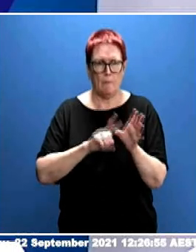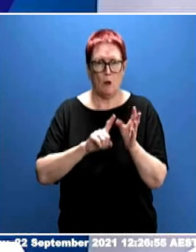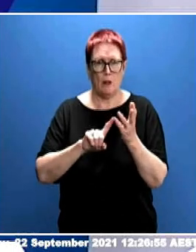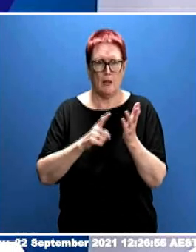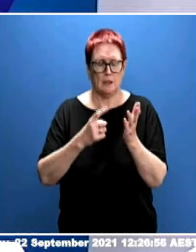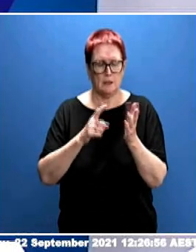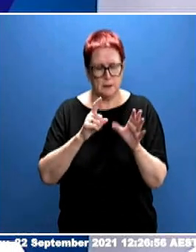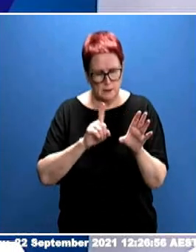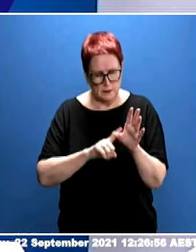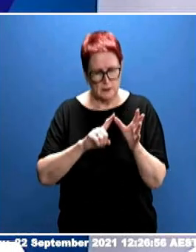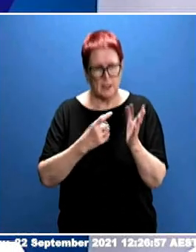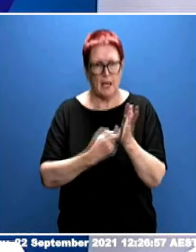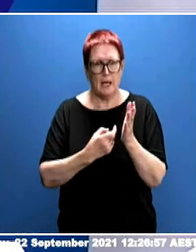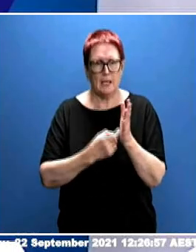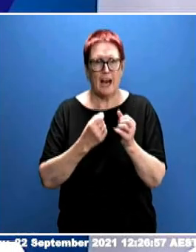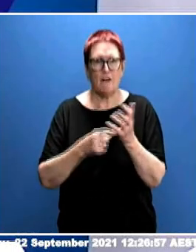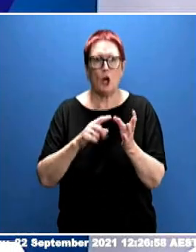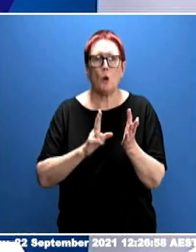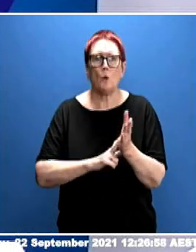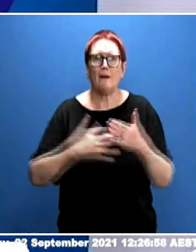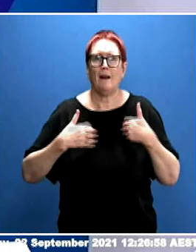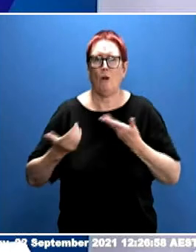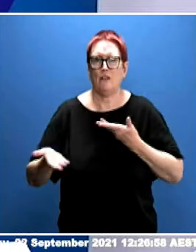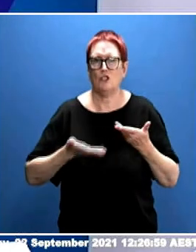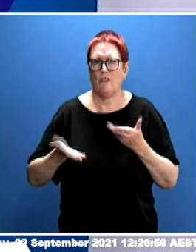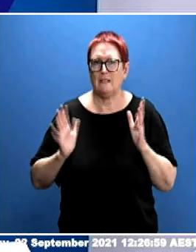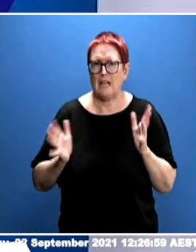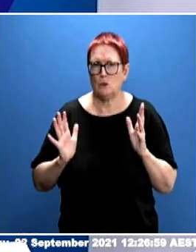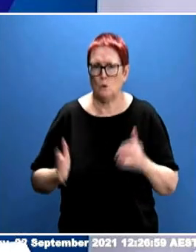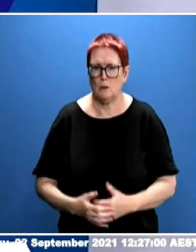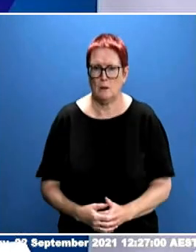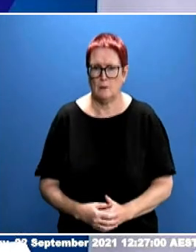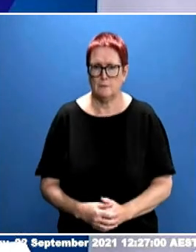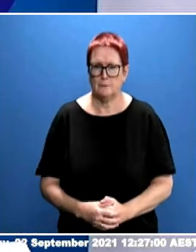but that's something else to be considered. All right.